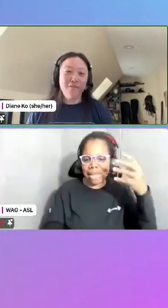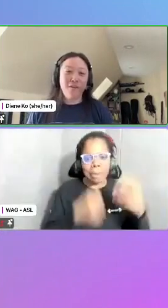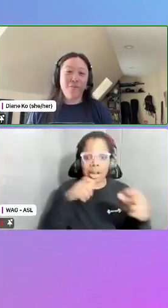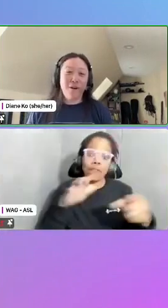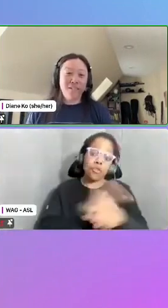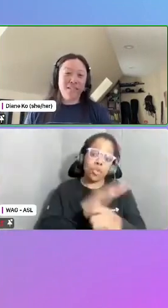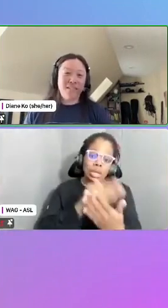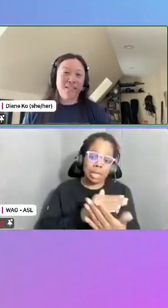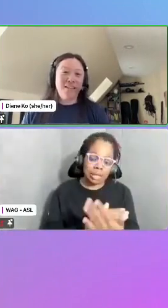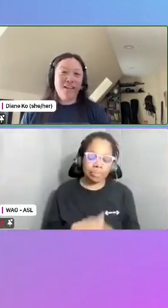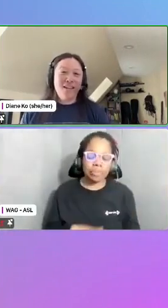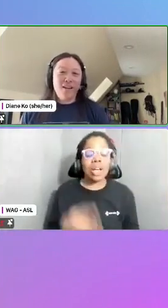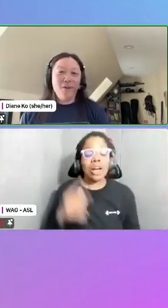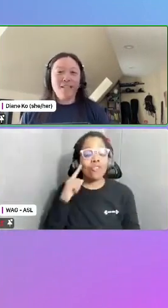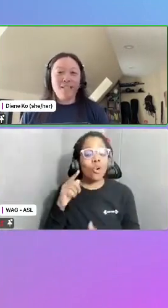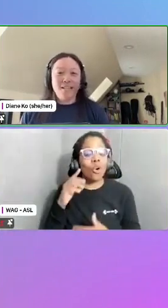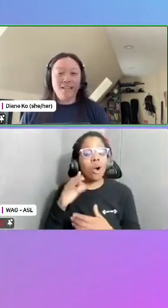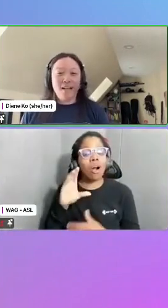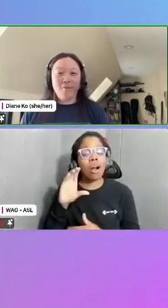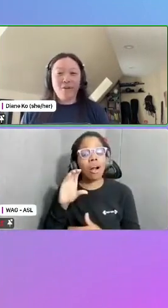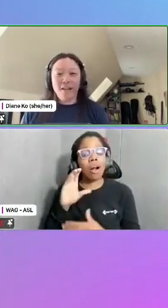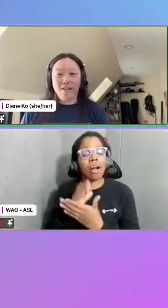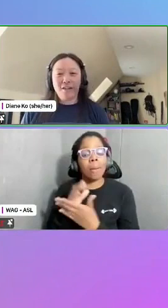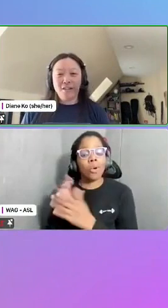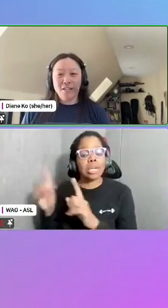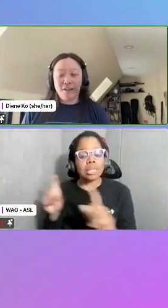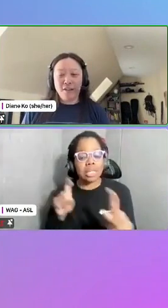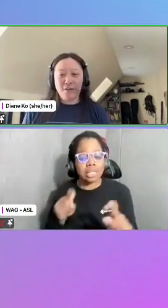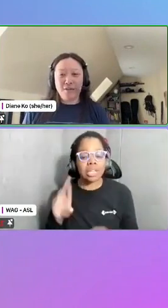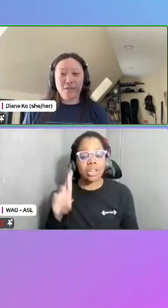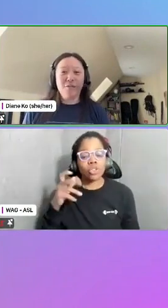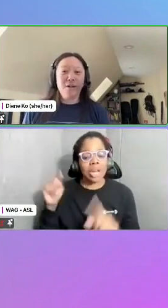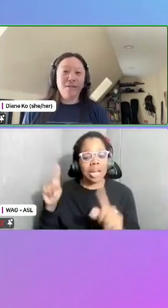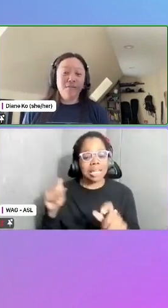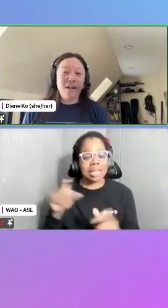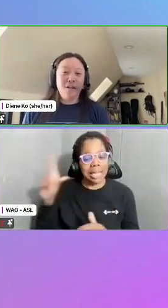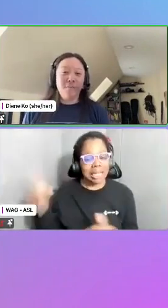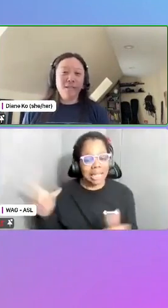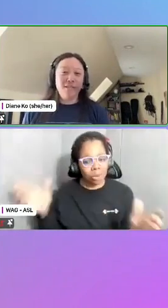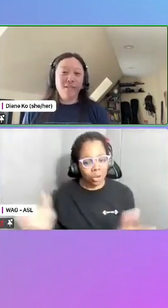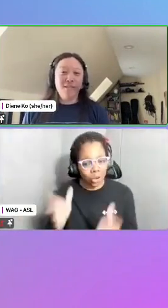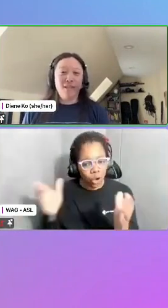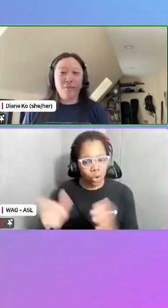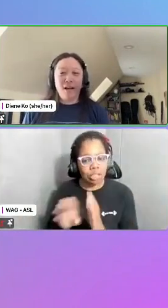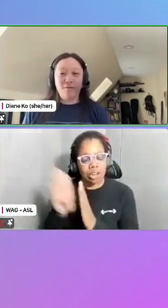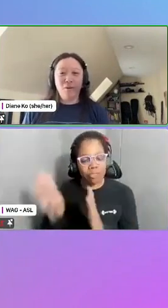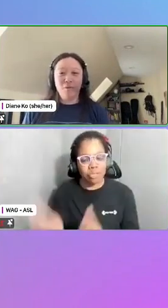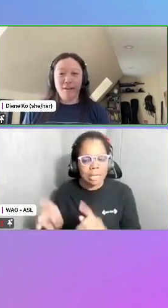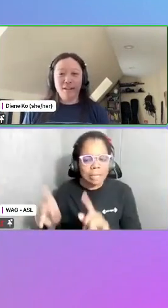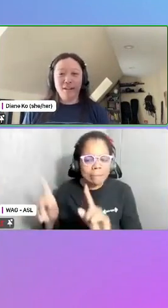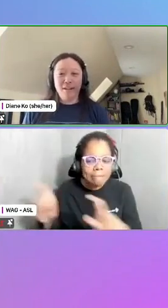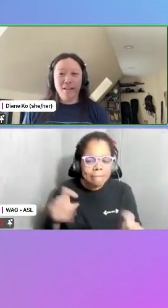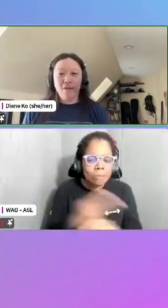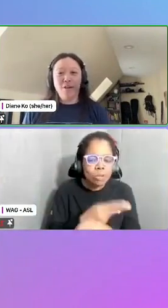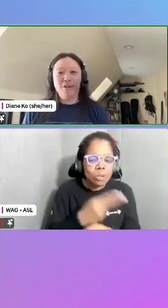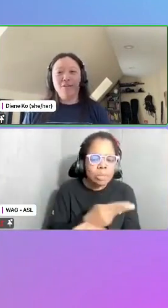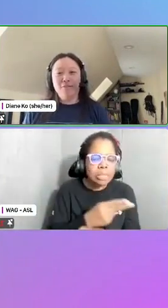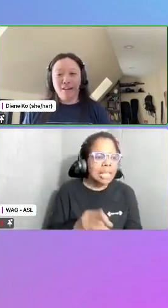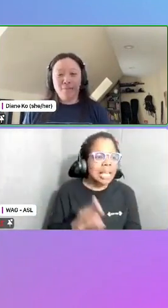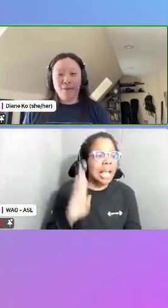structure. And reduce effort to fix accessibility issues. Second, is prop enforcement. This allows us to require